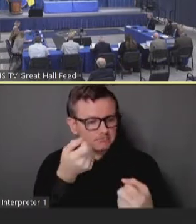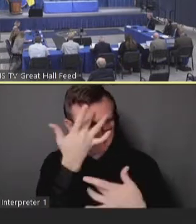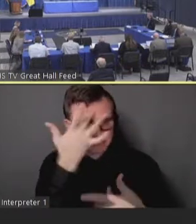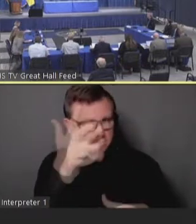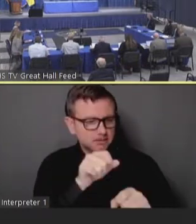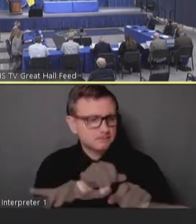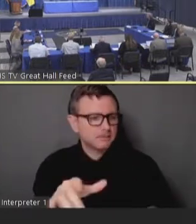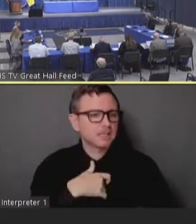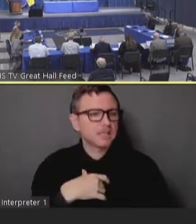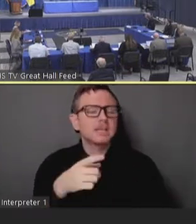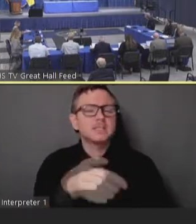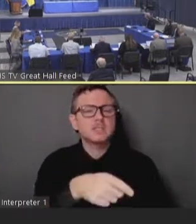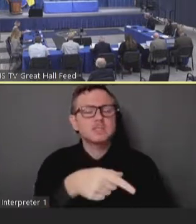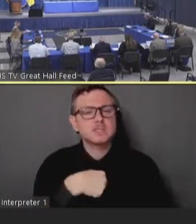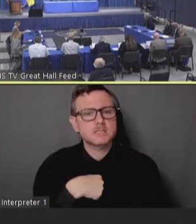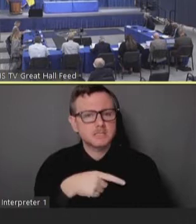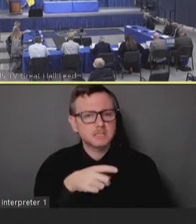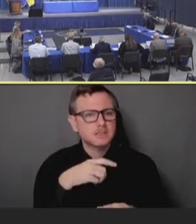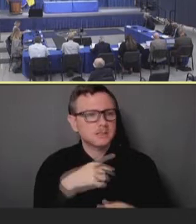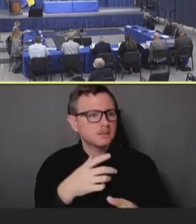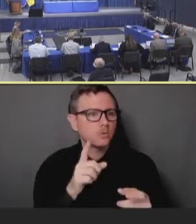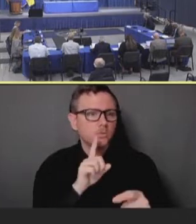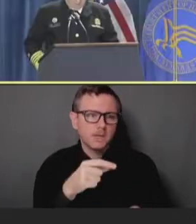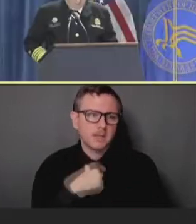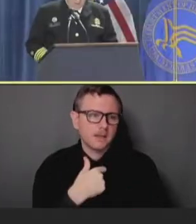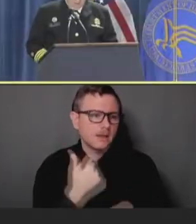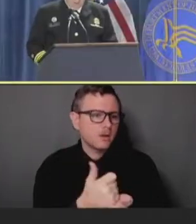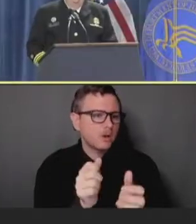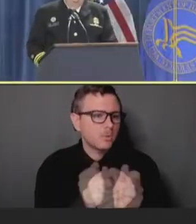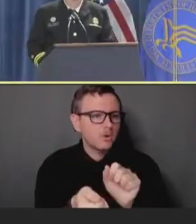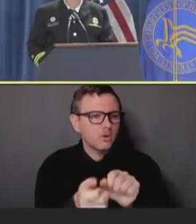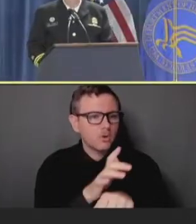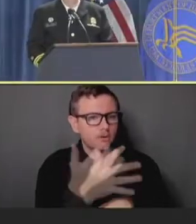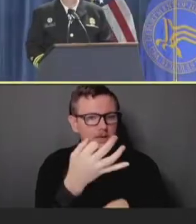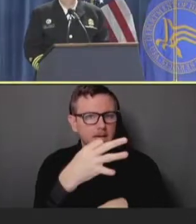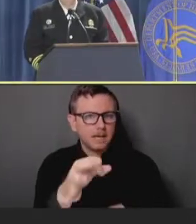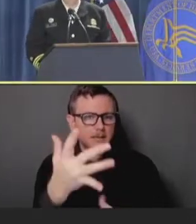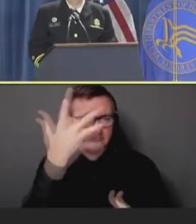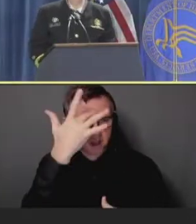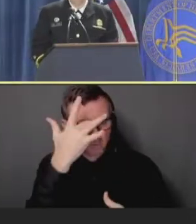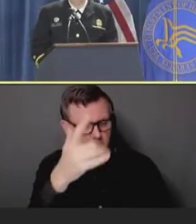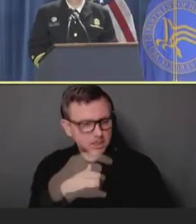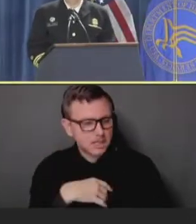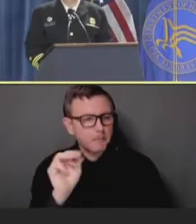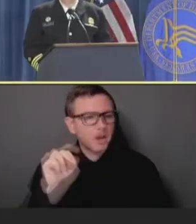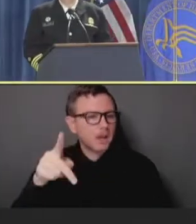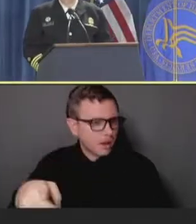the monkeypox emergency, and overall build a stronger foundation for public health and her Murata [phonetic sp] ways.